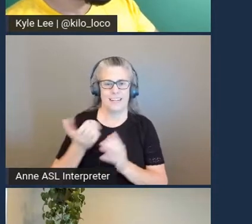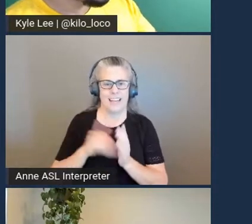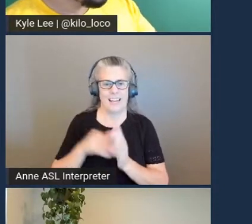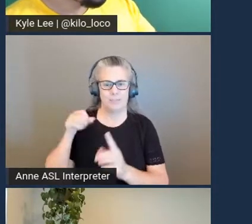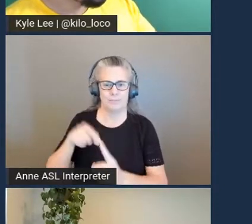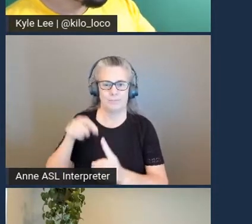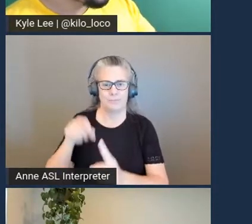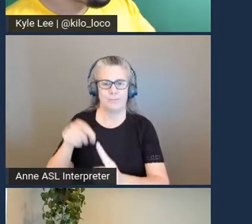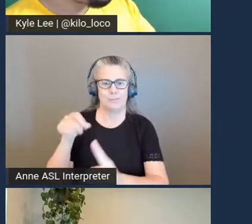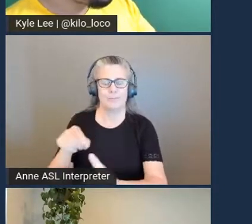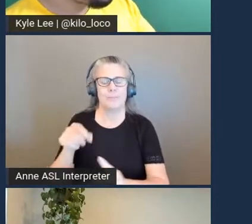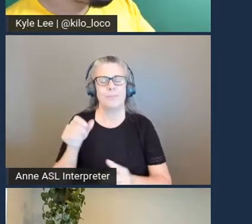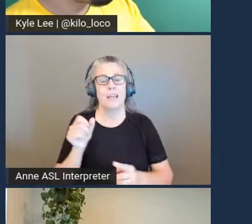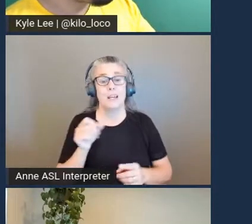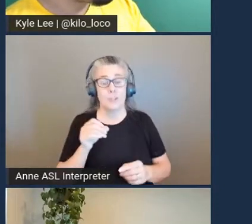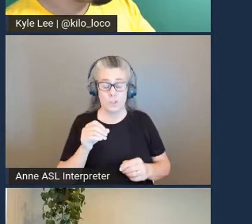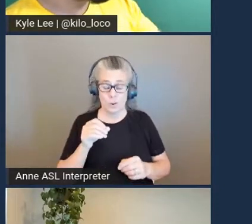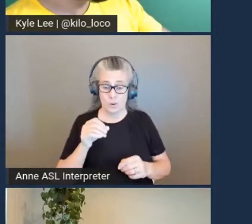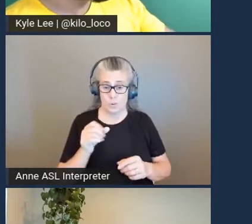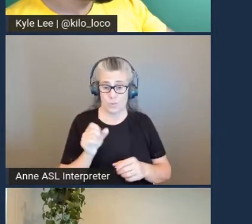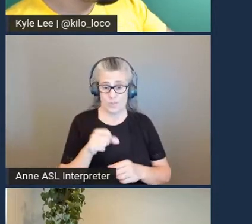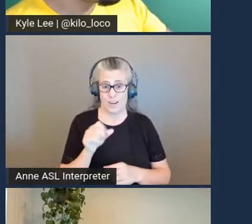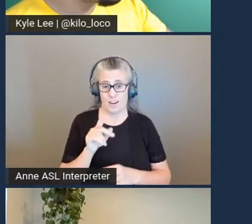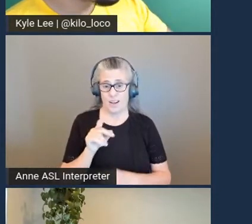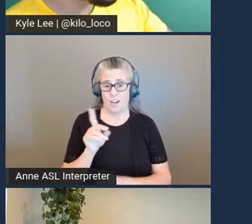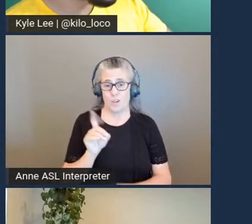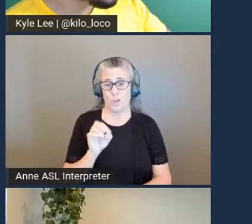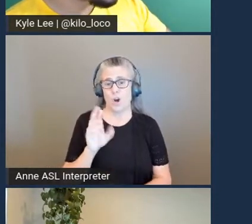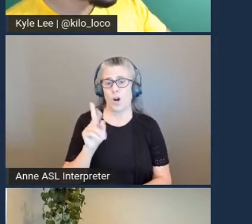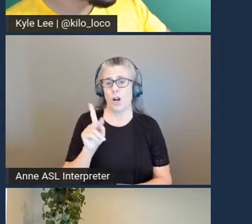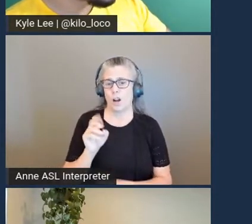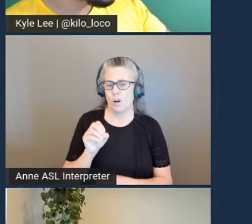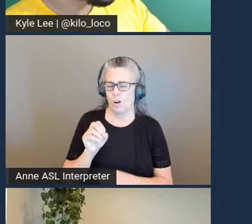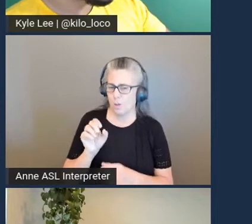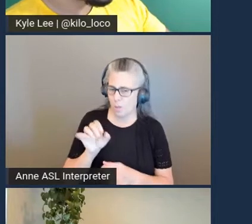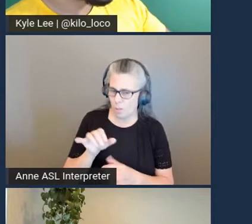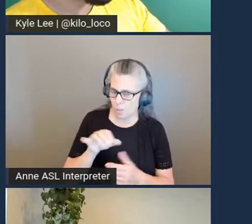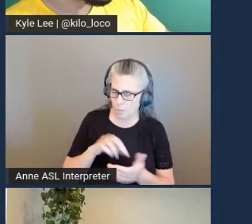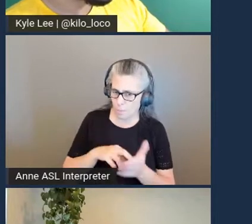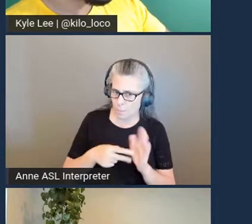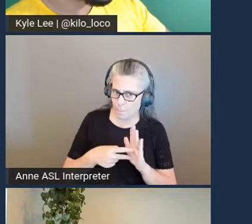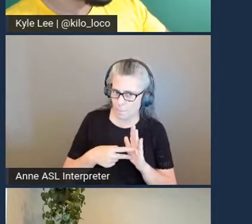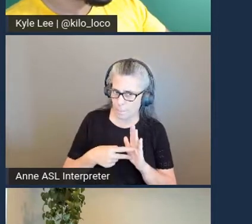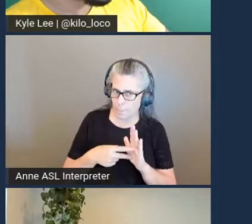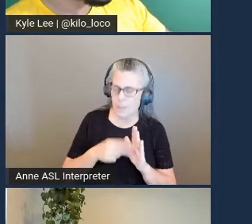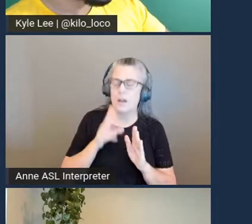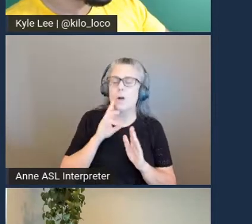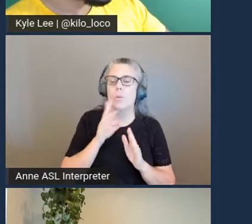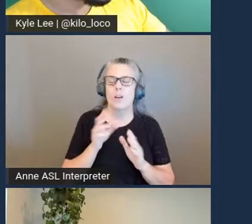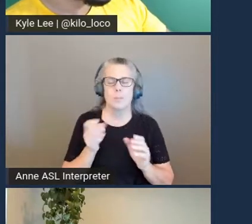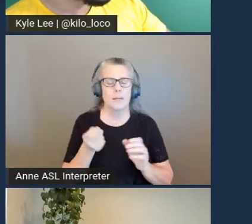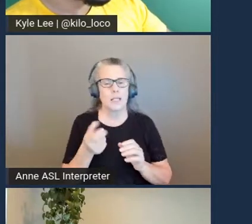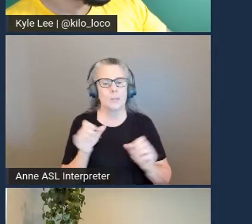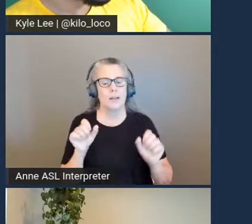so that was the trade-off I was alluding to. So there is a link, there will be a little bit of a call start penalty when you scaling down